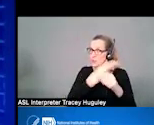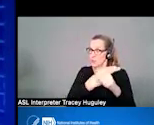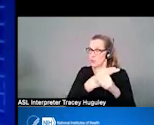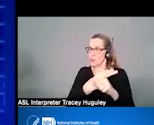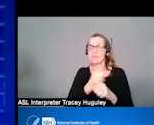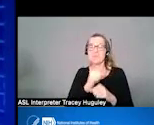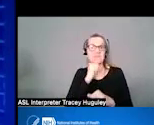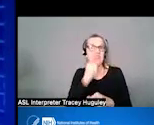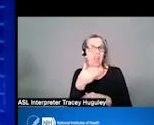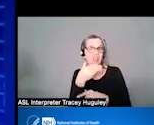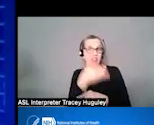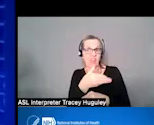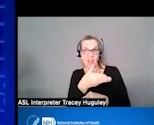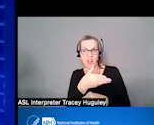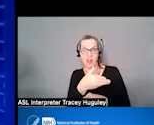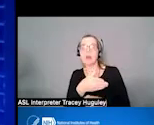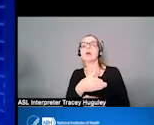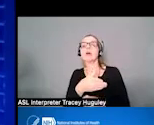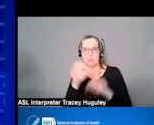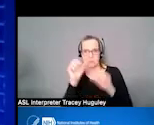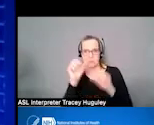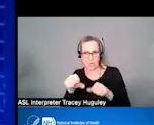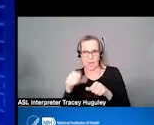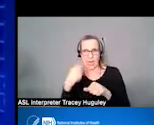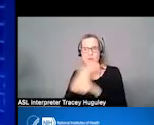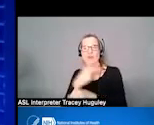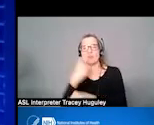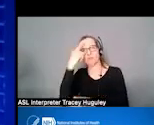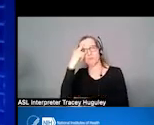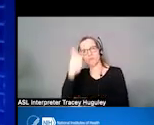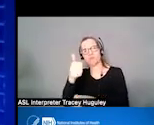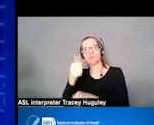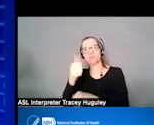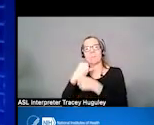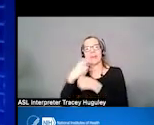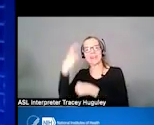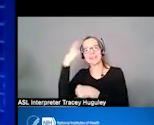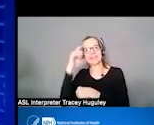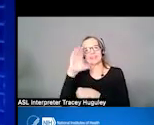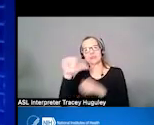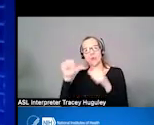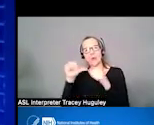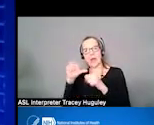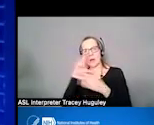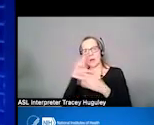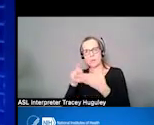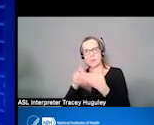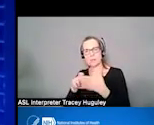to determine what repository makes the most sense for your area of research and the data you'll be generating.